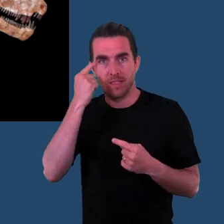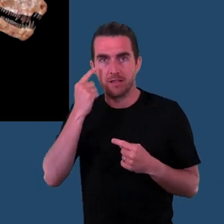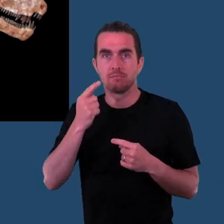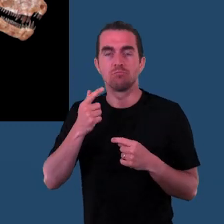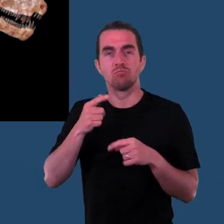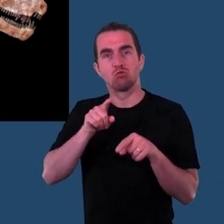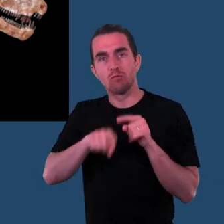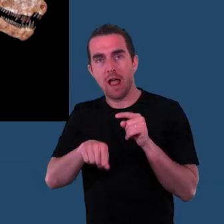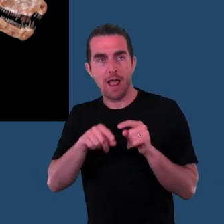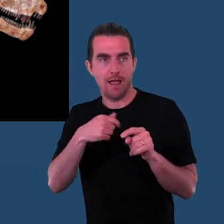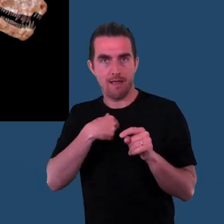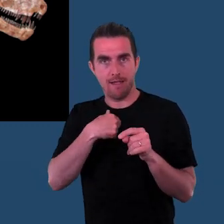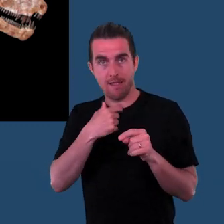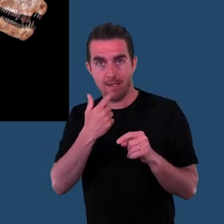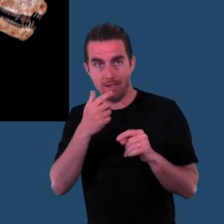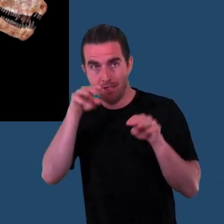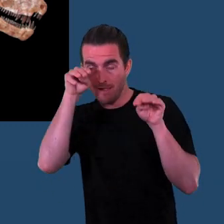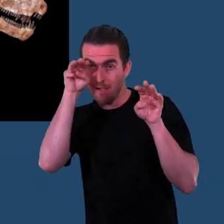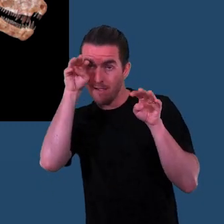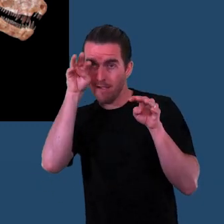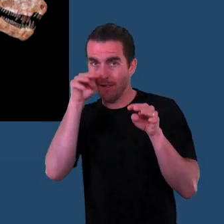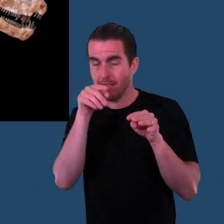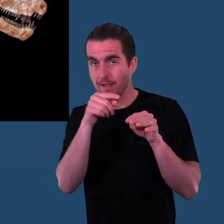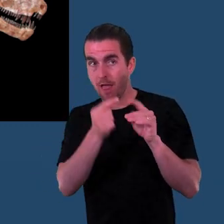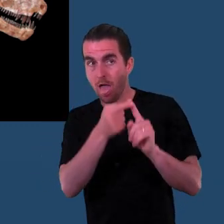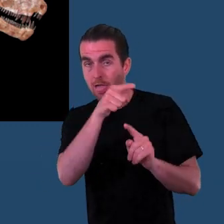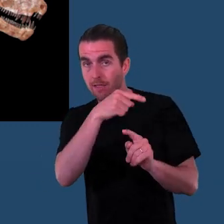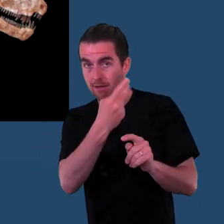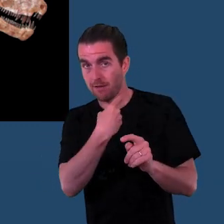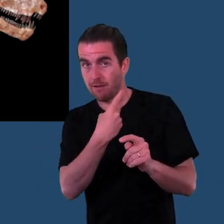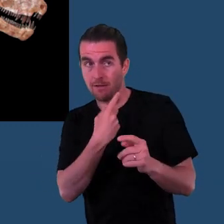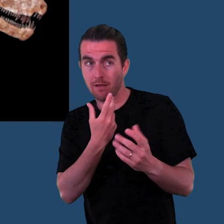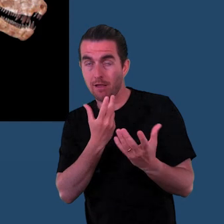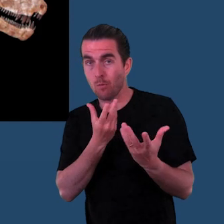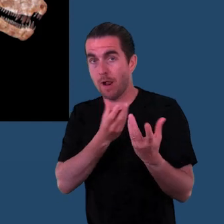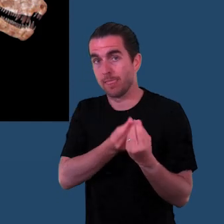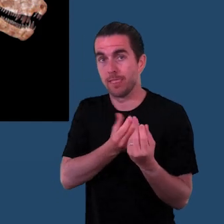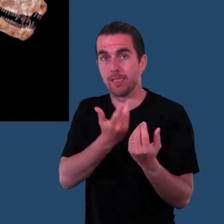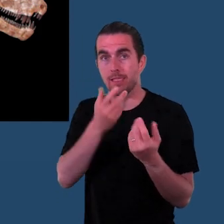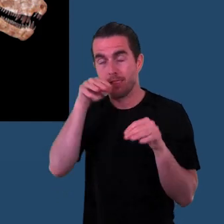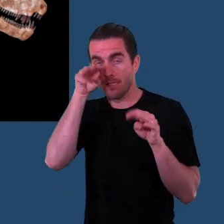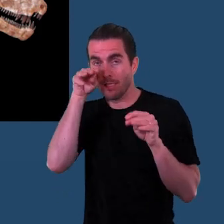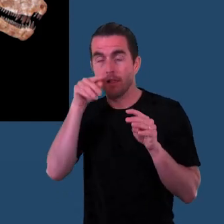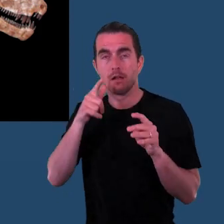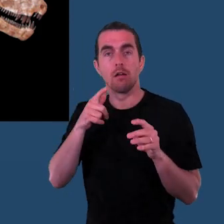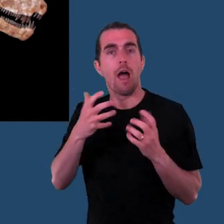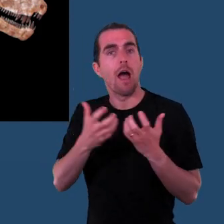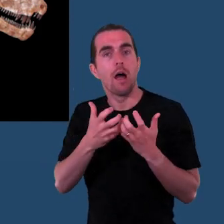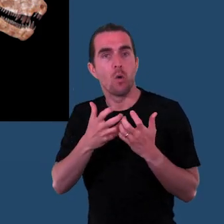because it's all about mating in the natural world. And obviously, if you have a big, impressive,